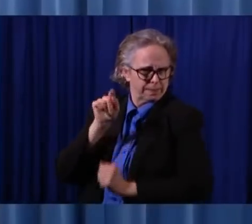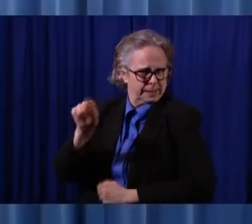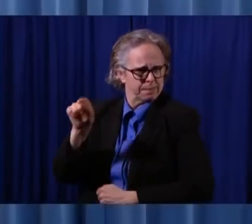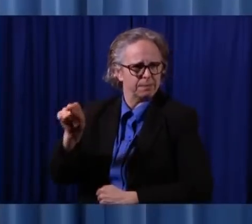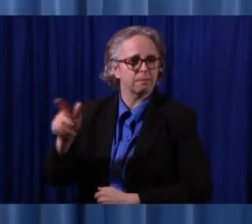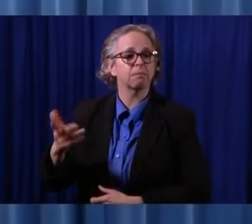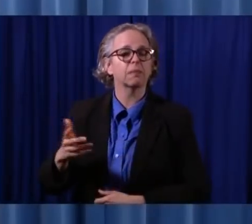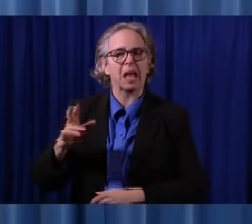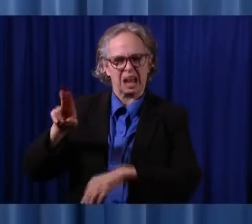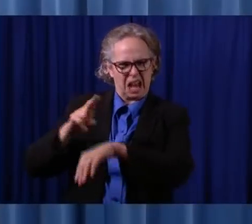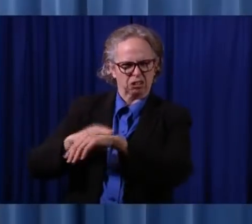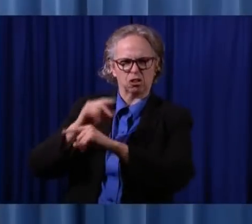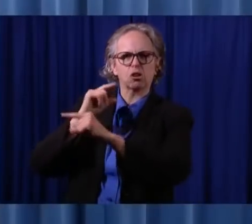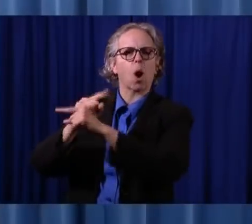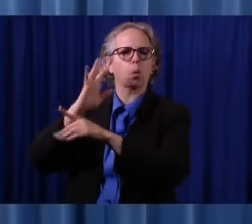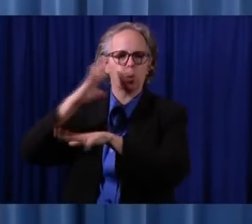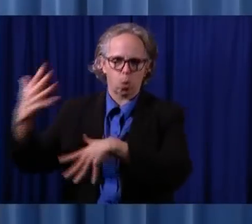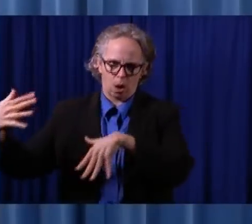GO BACK AND LOOK HERE.